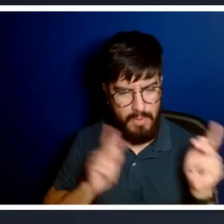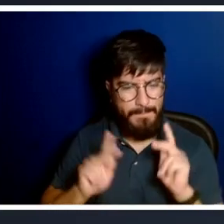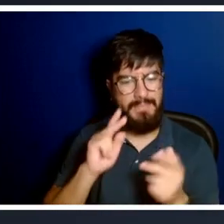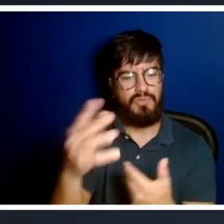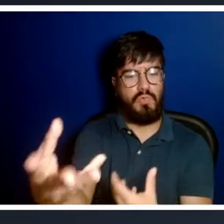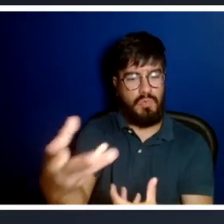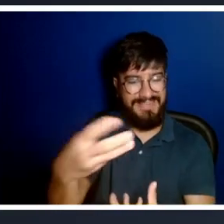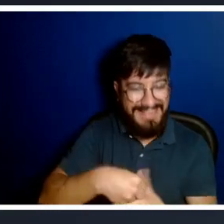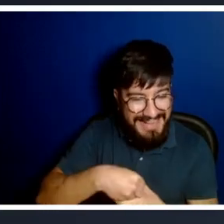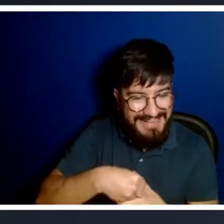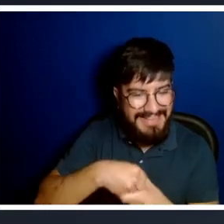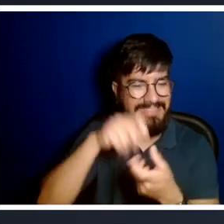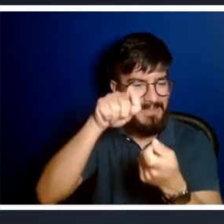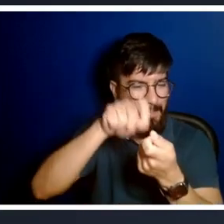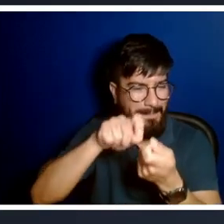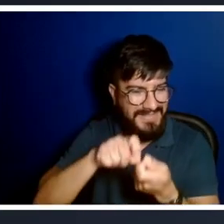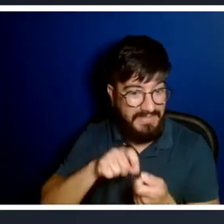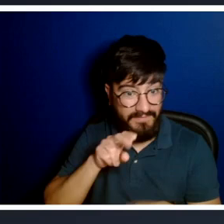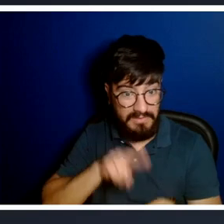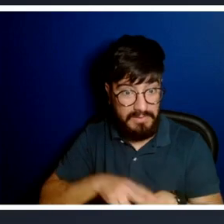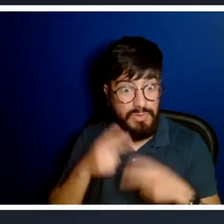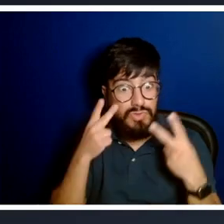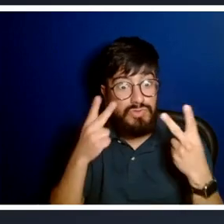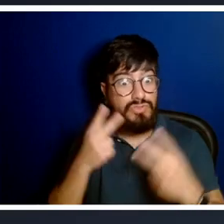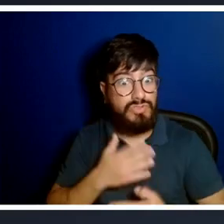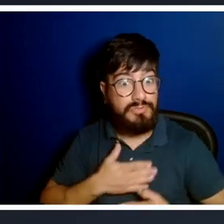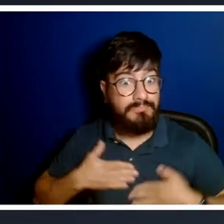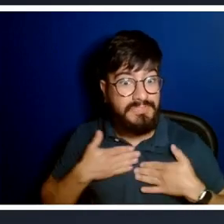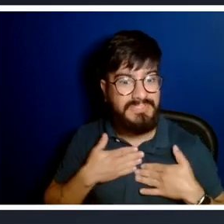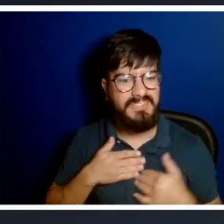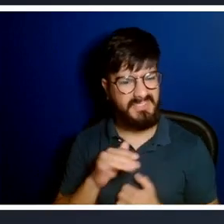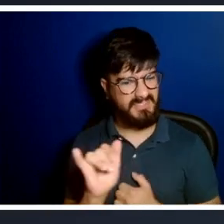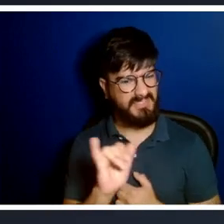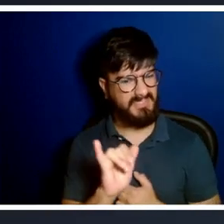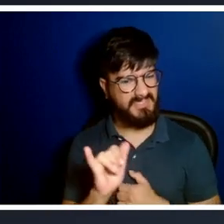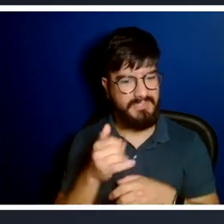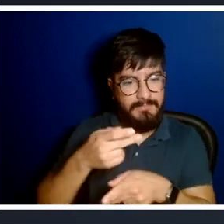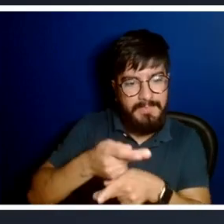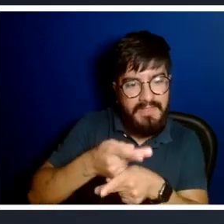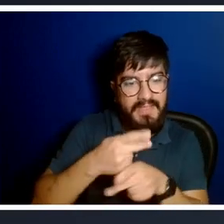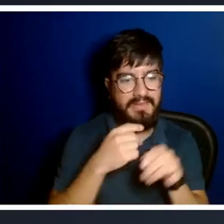hopefully want to take care of it in the same way that he is in this portrait. To that end,